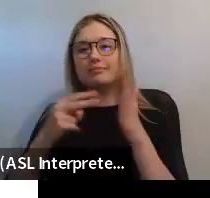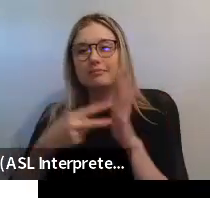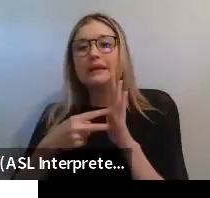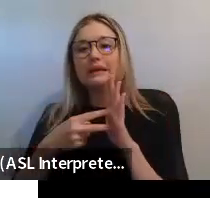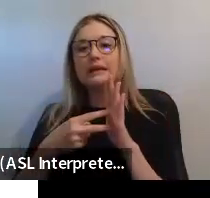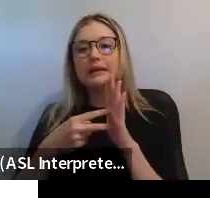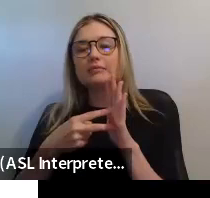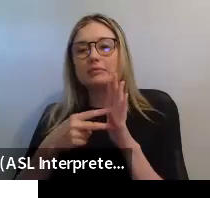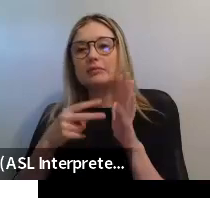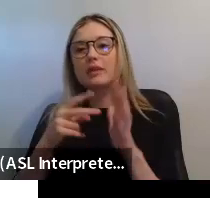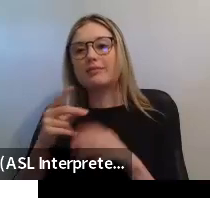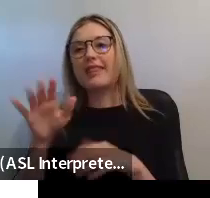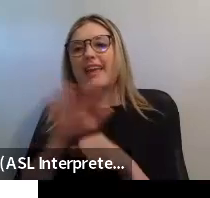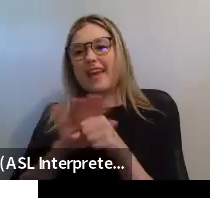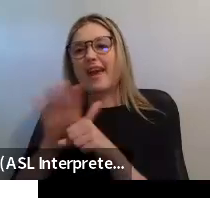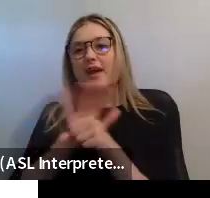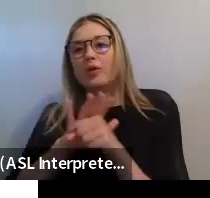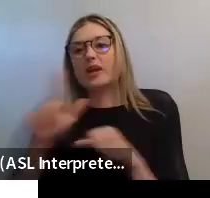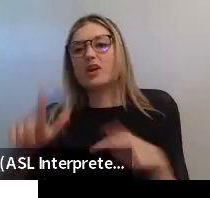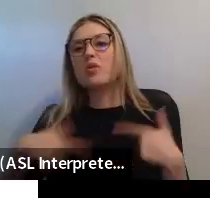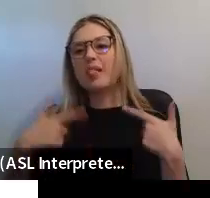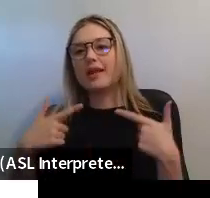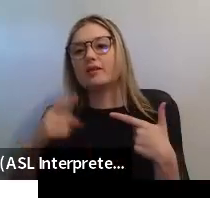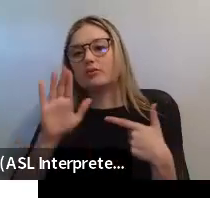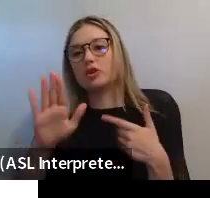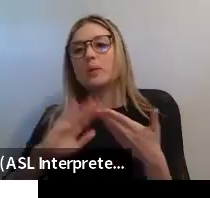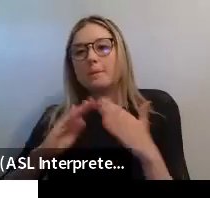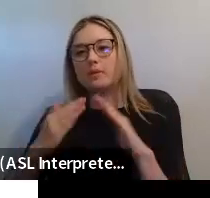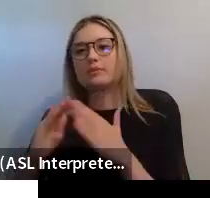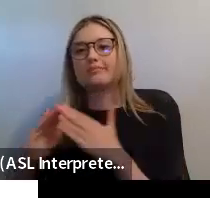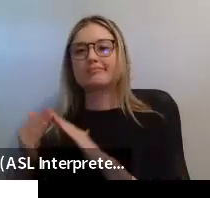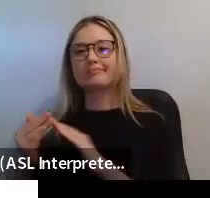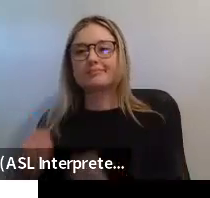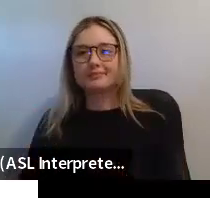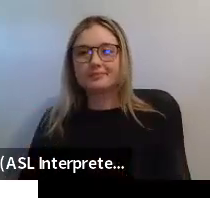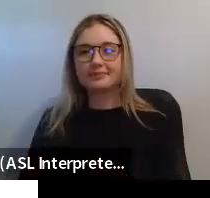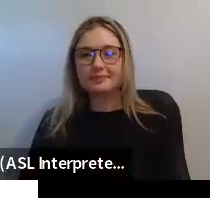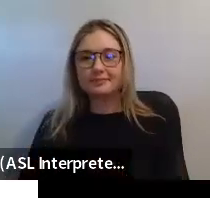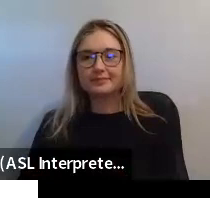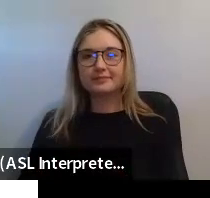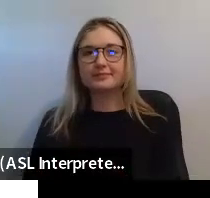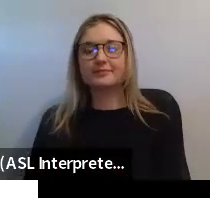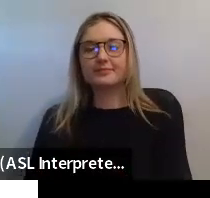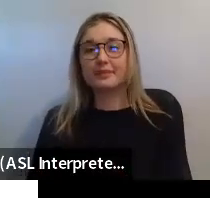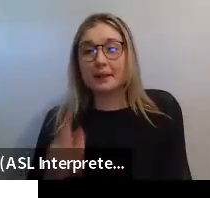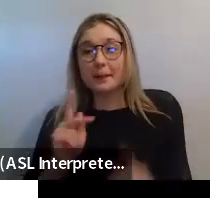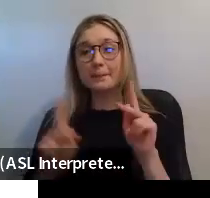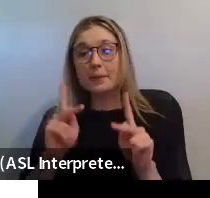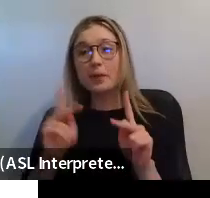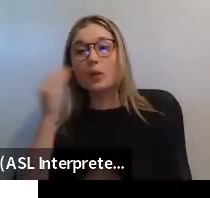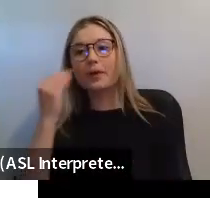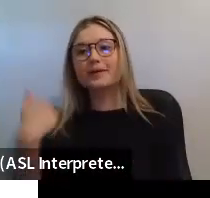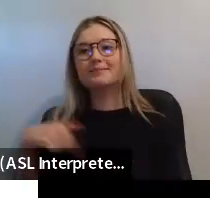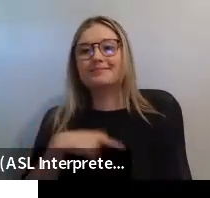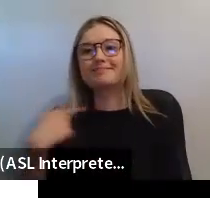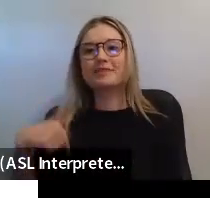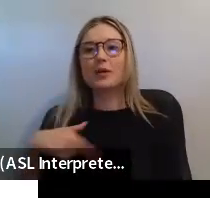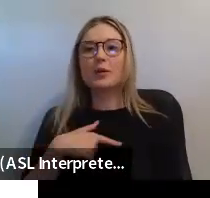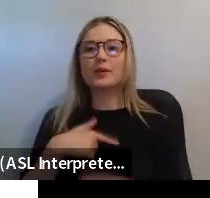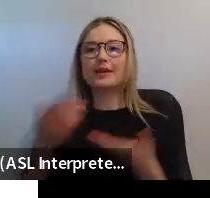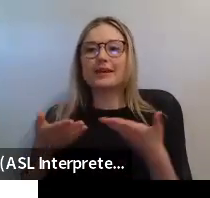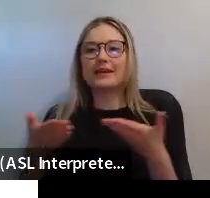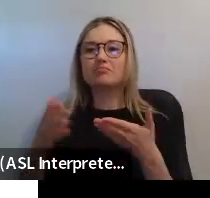So home for us. This is more broad meaning of where you live and within your communities.